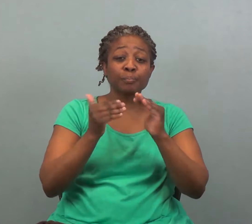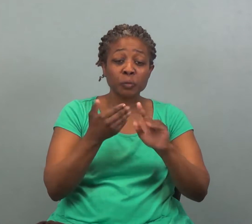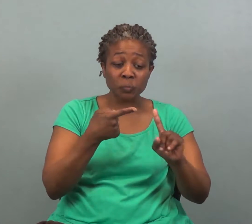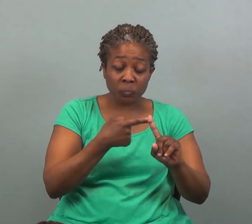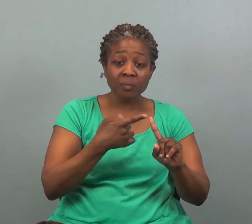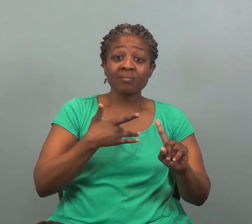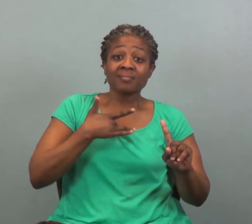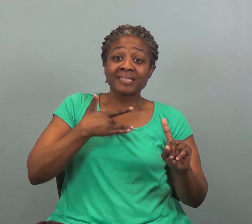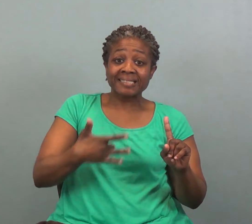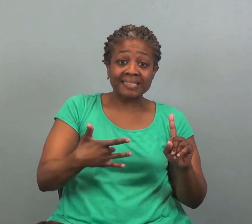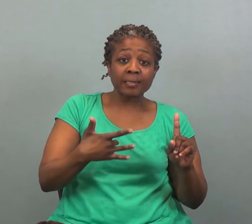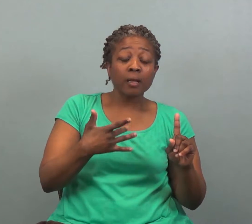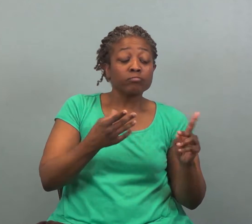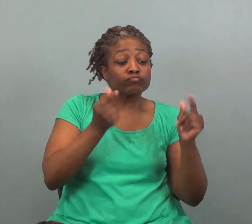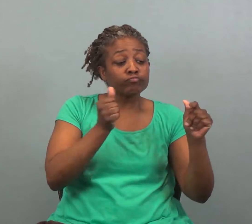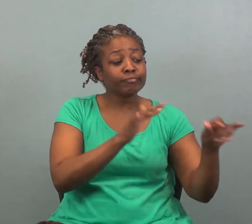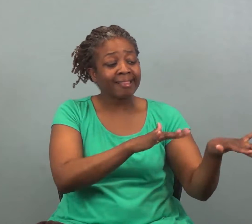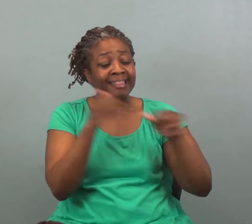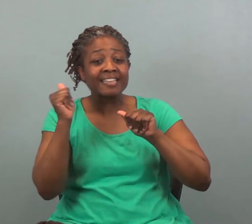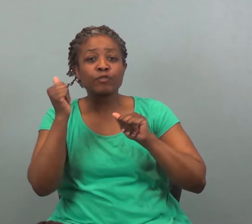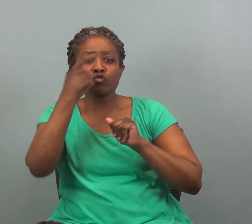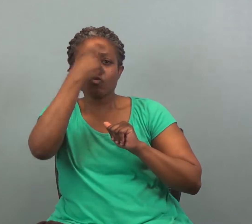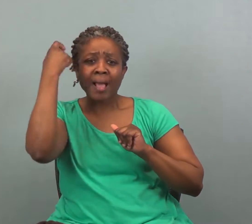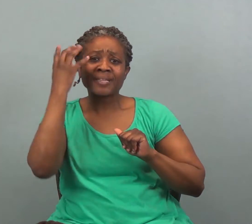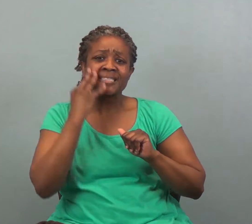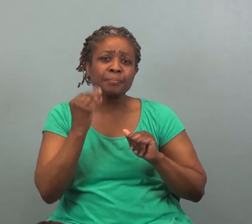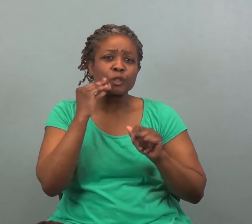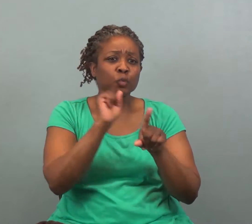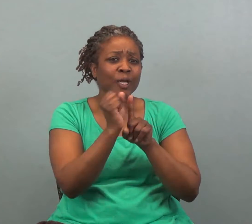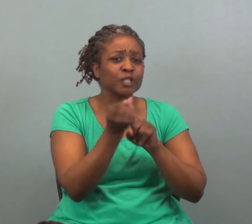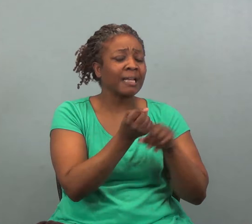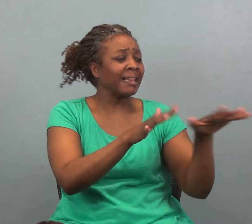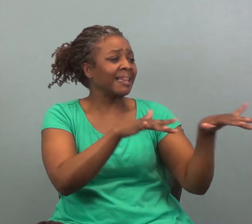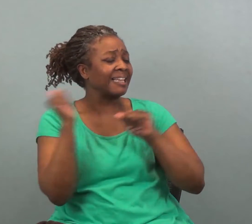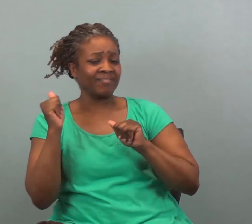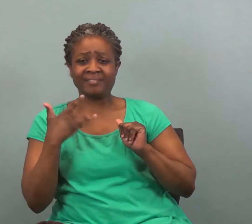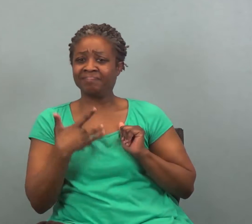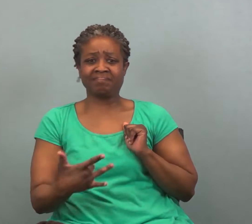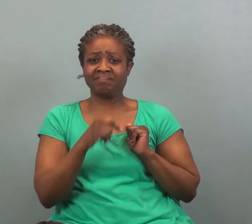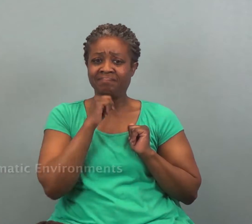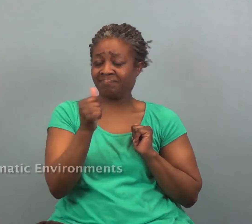Deaf people who have experienced a traumatic situation do not leave or breakaway.